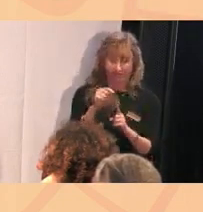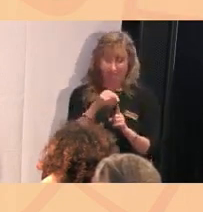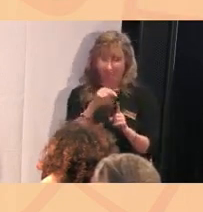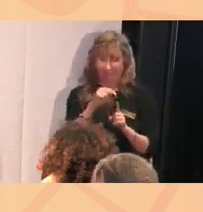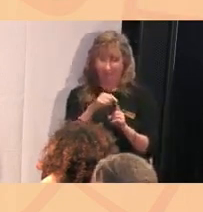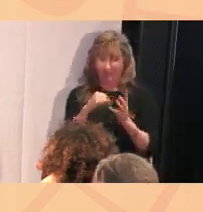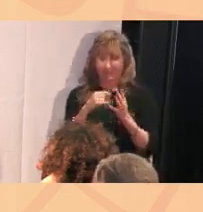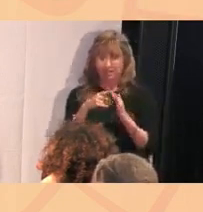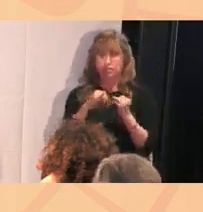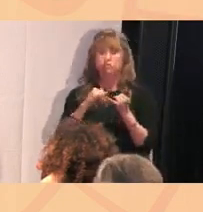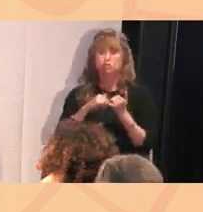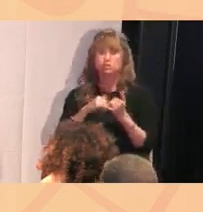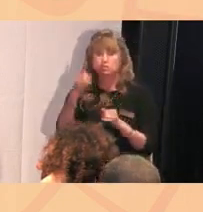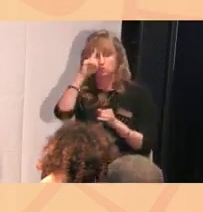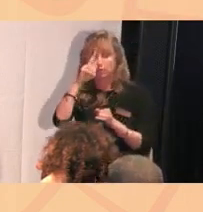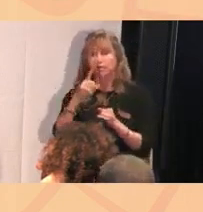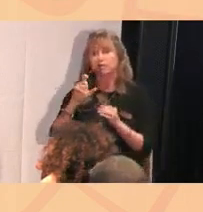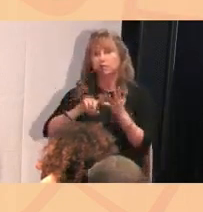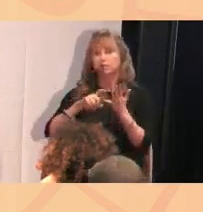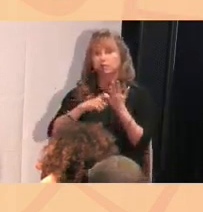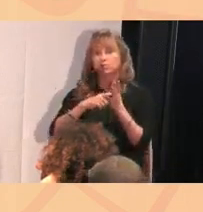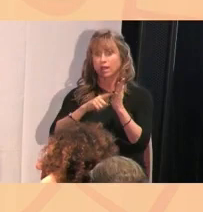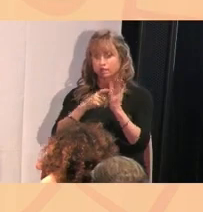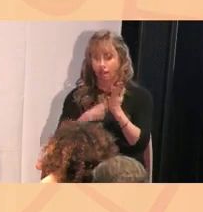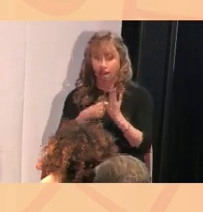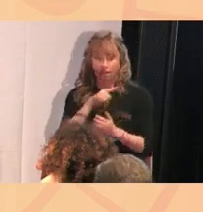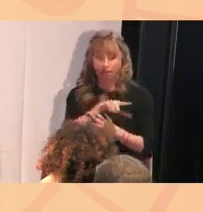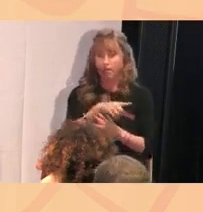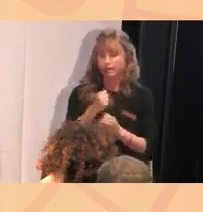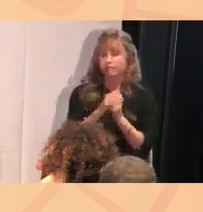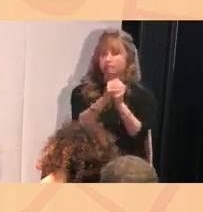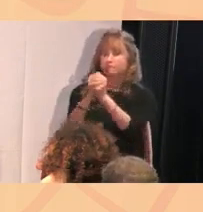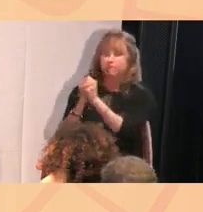However, unbeknownst to them, they had this really funny event happened.